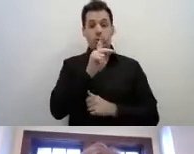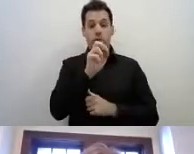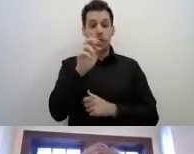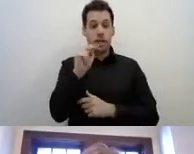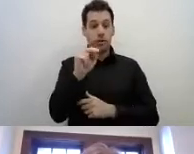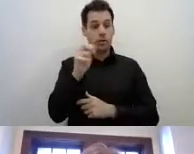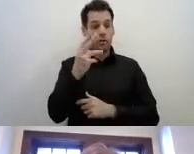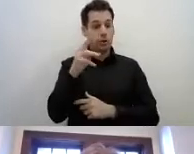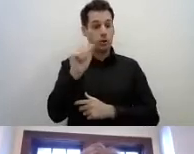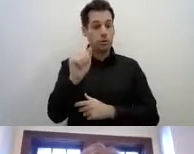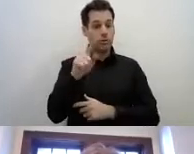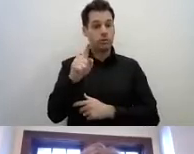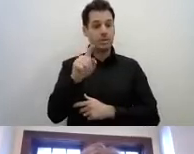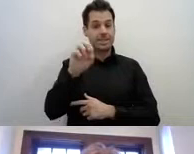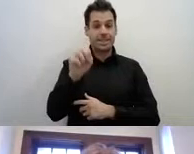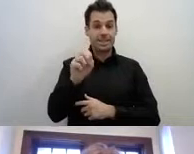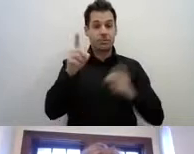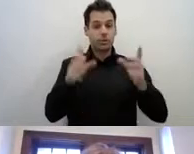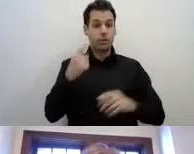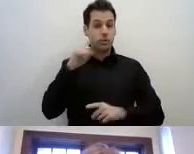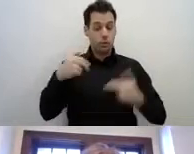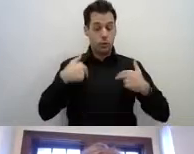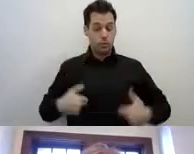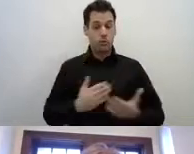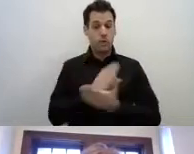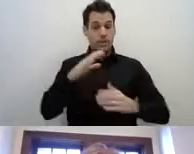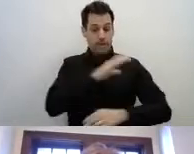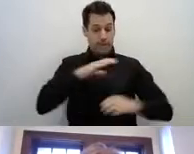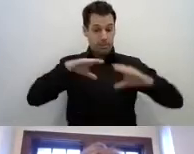the executive director of the human rights commission she's a first generation south